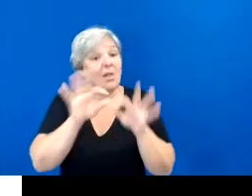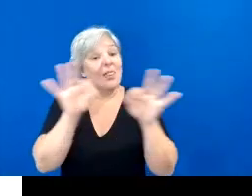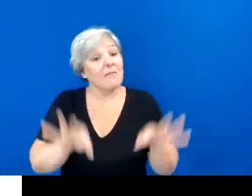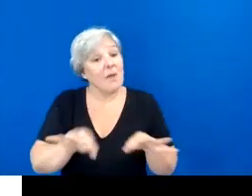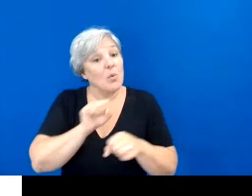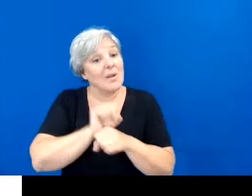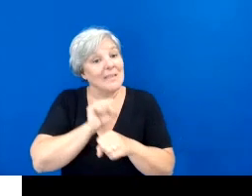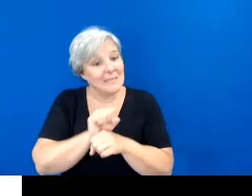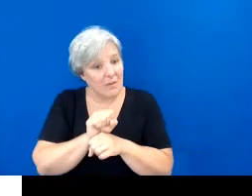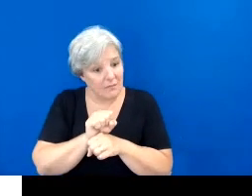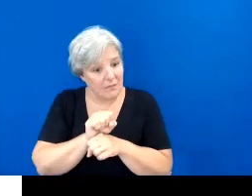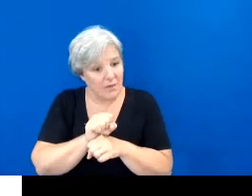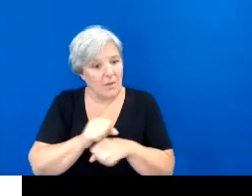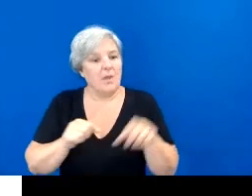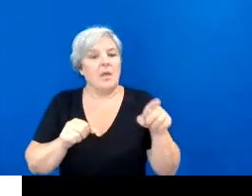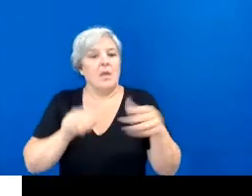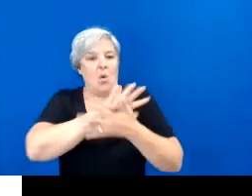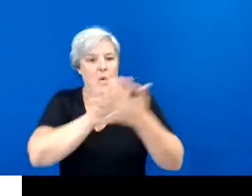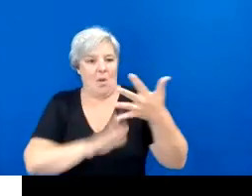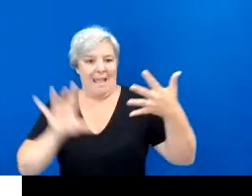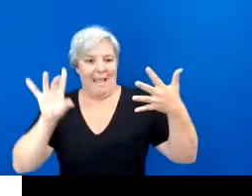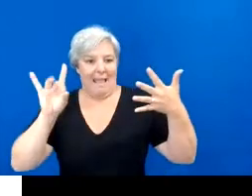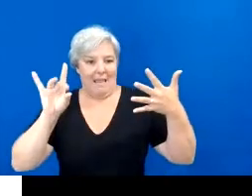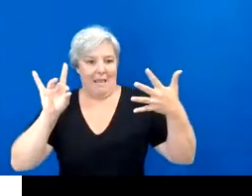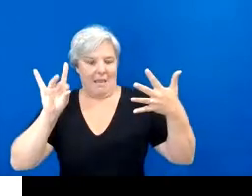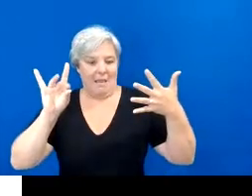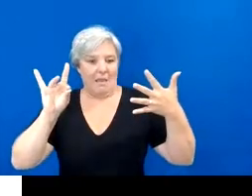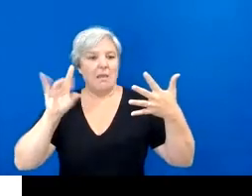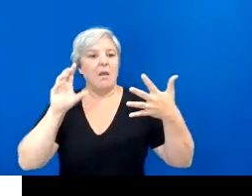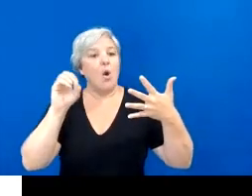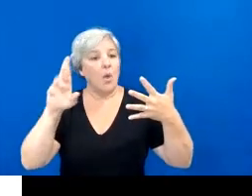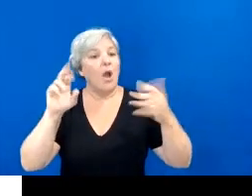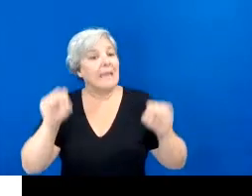and it consists of eight elements that users of OER can use to evaluate